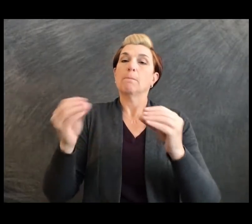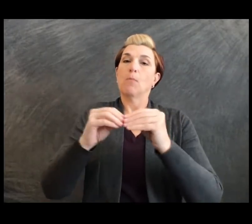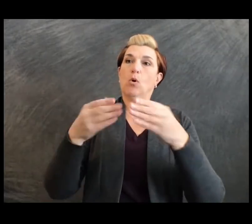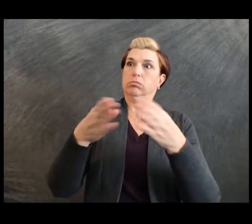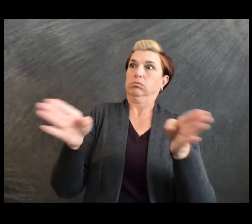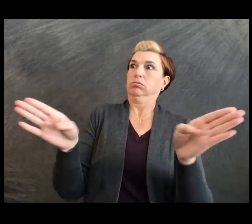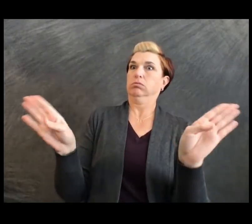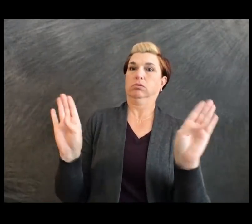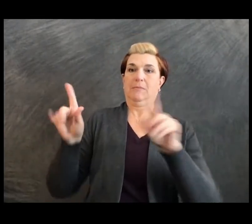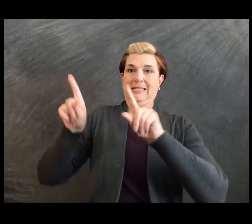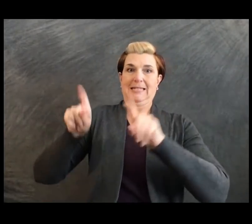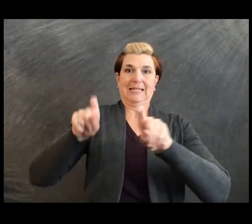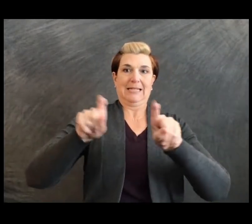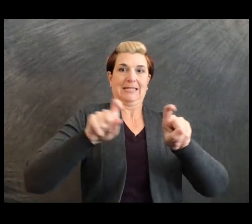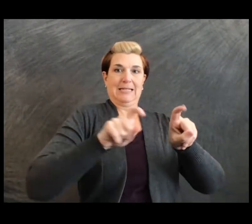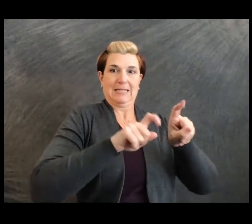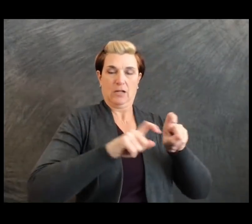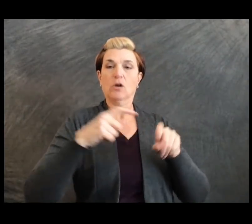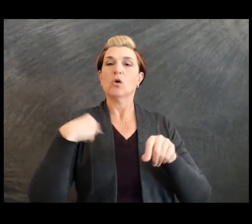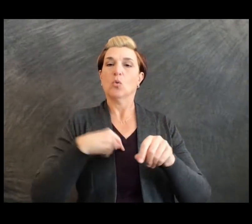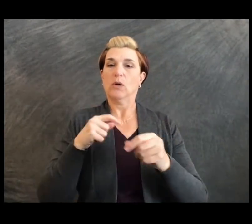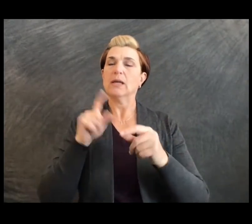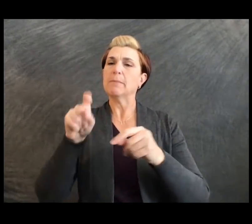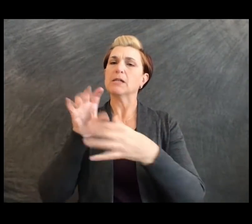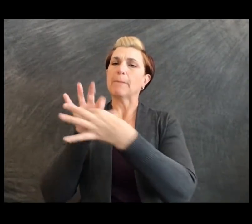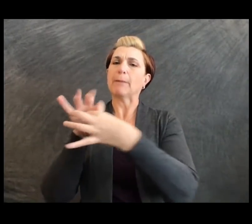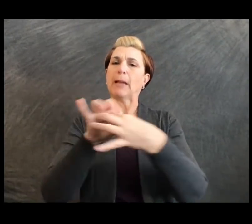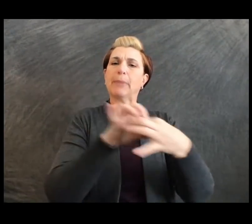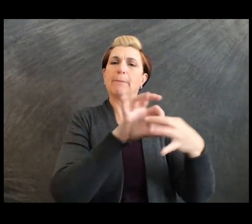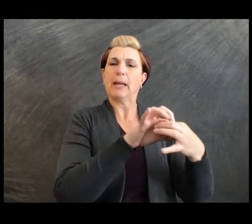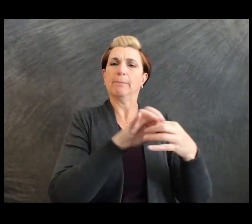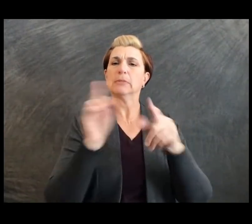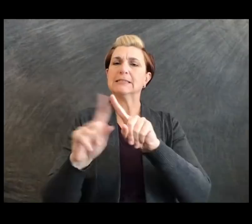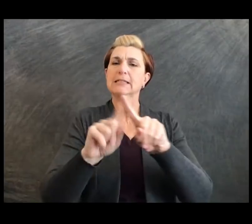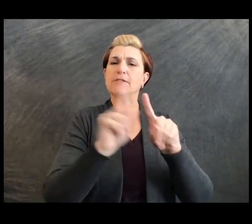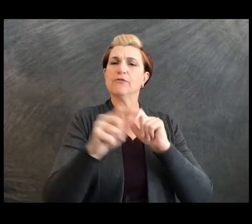American health healthcare system when we started it was CDC only then it was